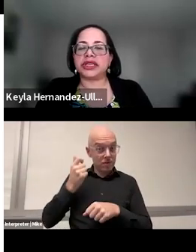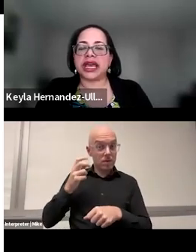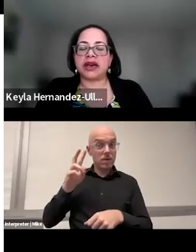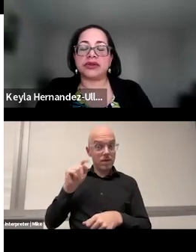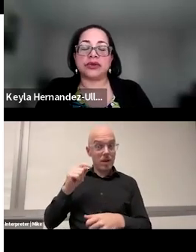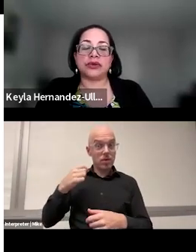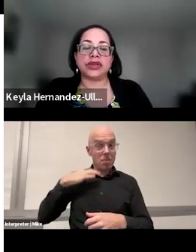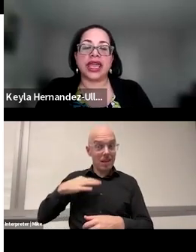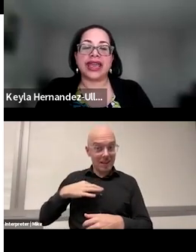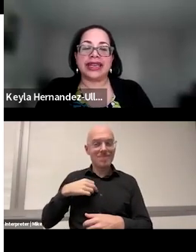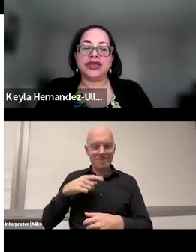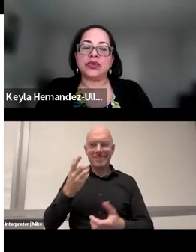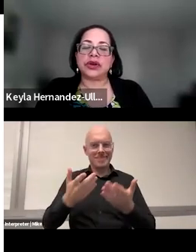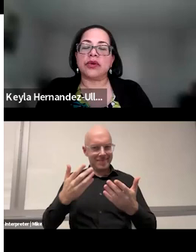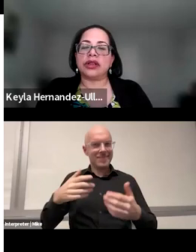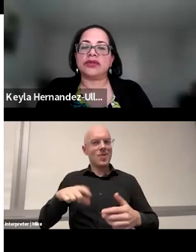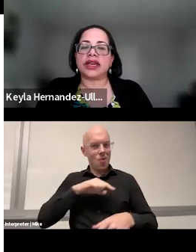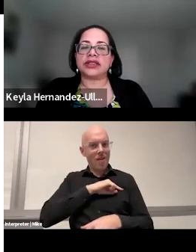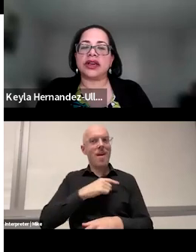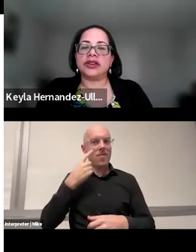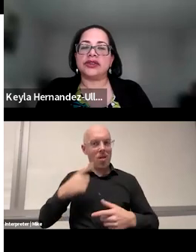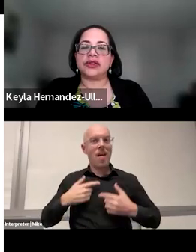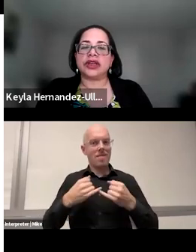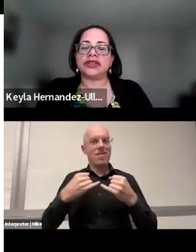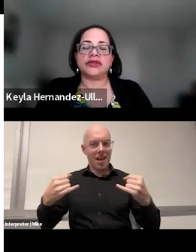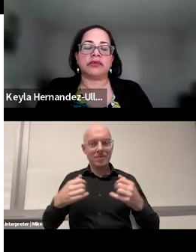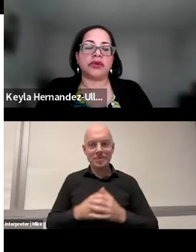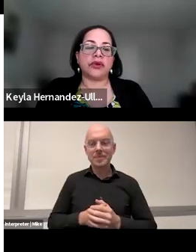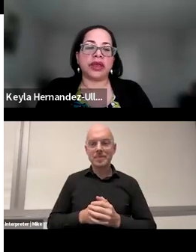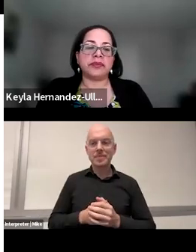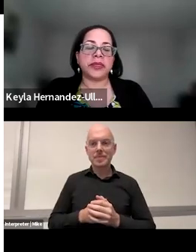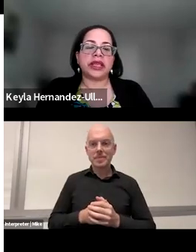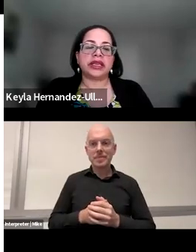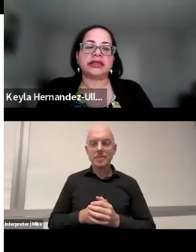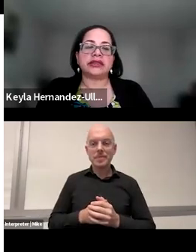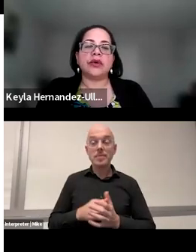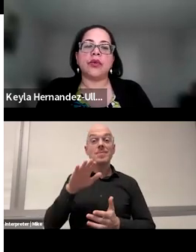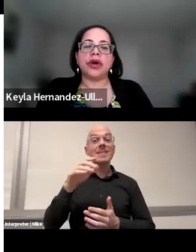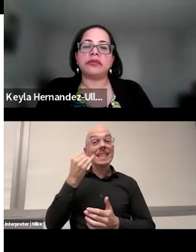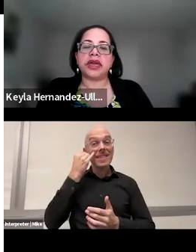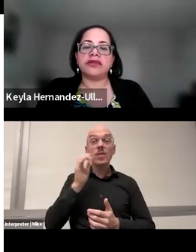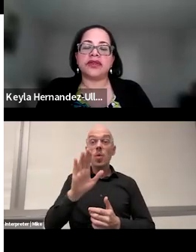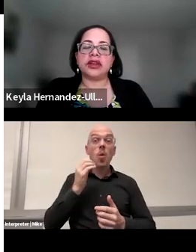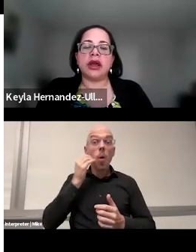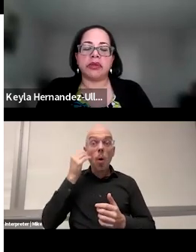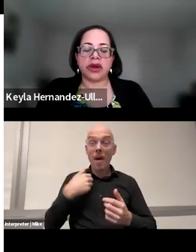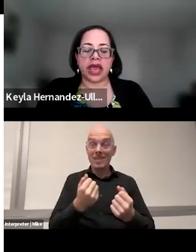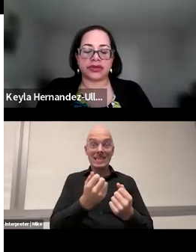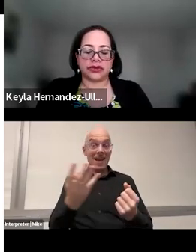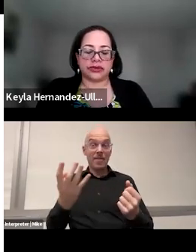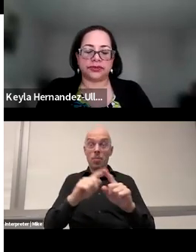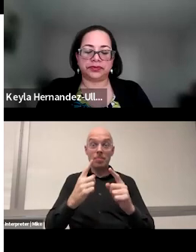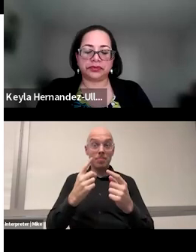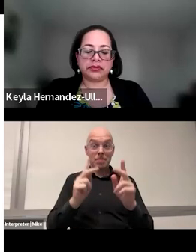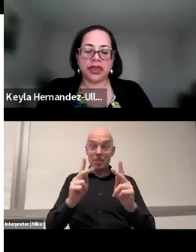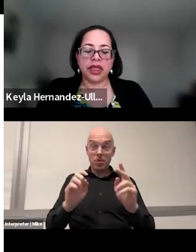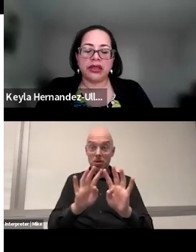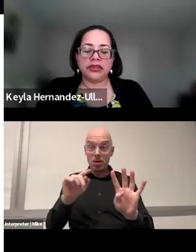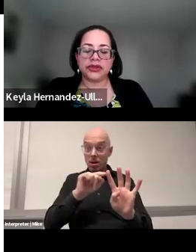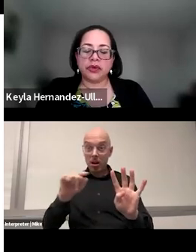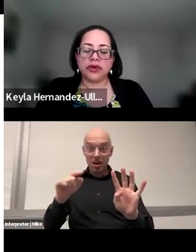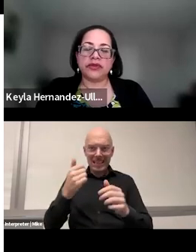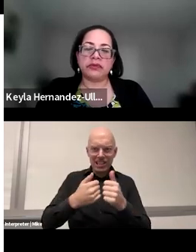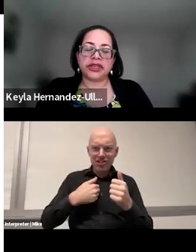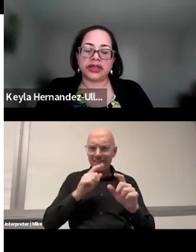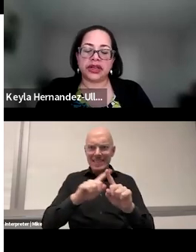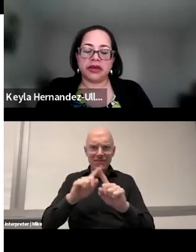Keyla Hernandez-Ulloa: Please note that if there are multiple members in a household, and each one qualifies under a different program. It's still one benefit per household.